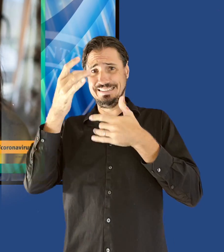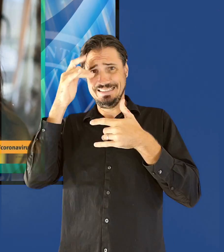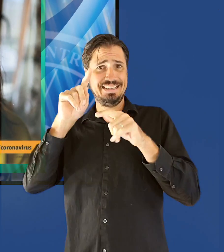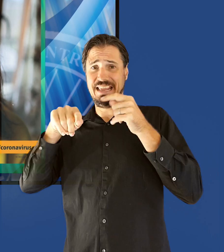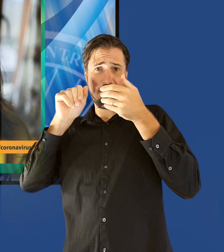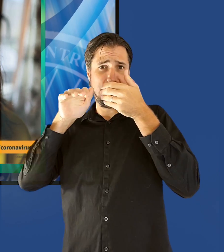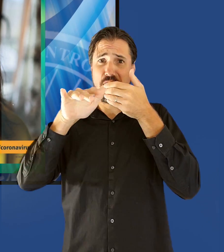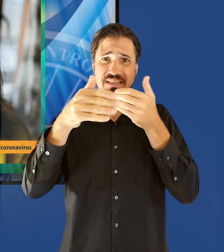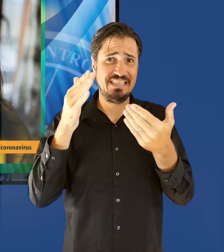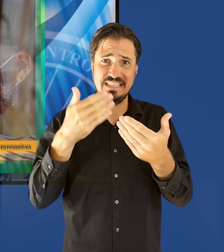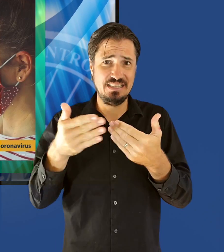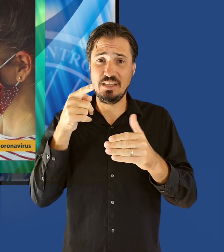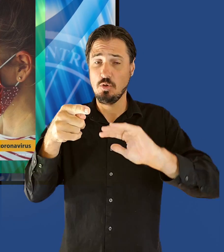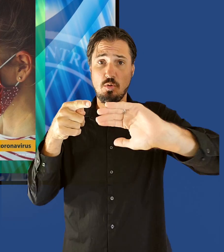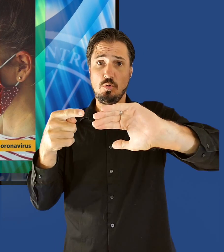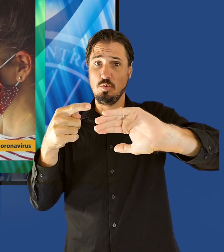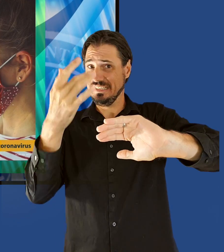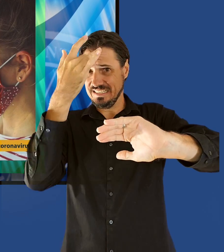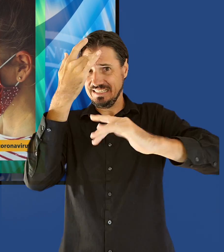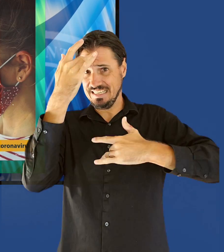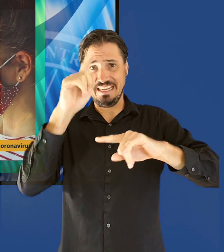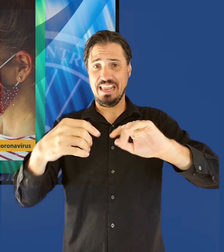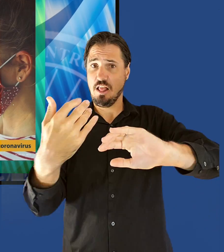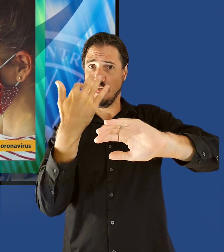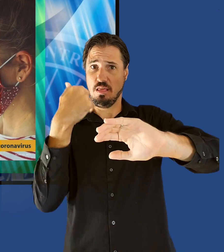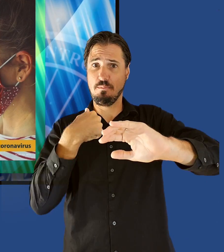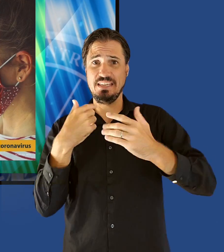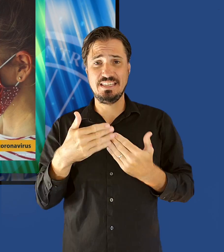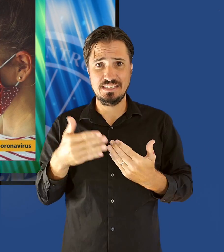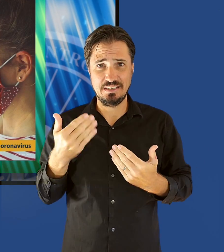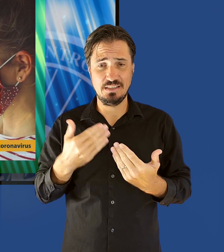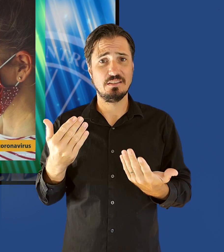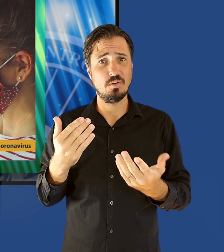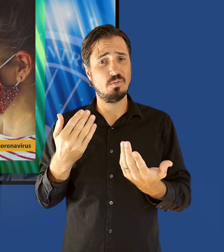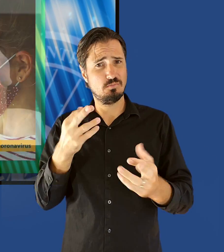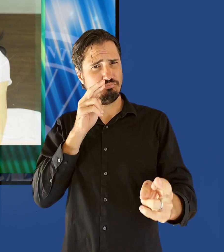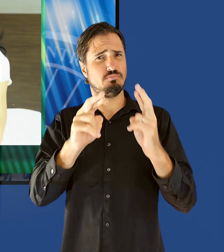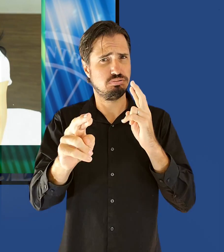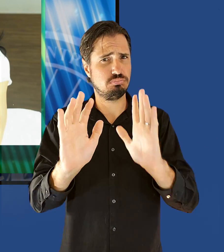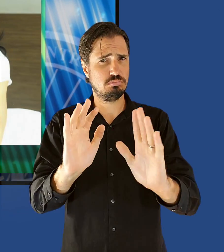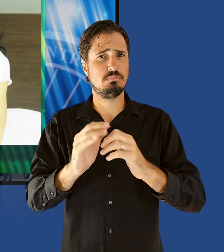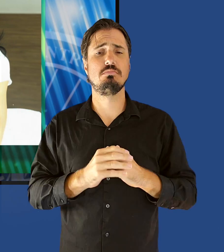Remember, my mask protects you. Your mask protects me. It’s a sign of respect and ALOHA.